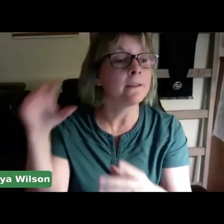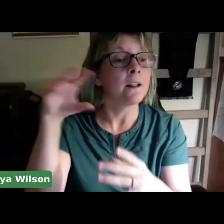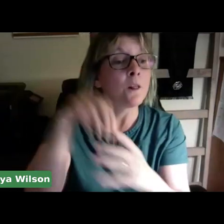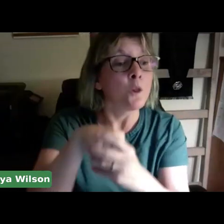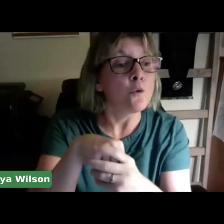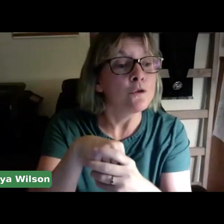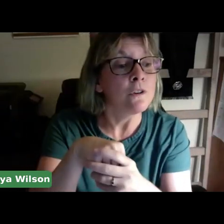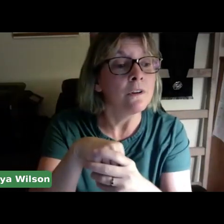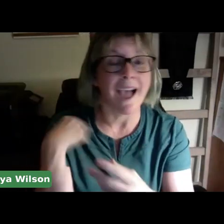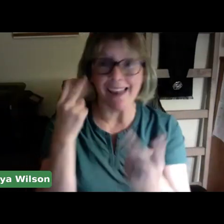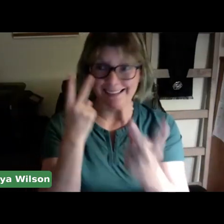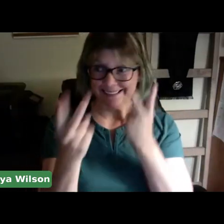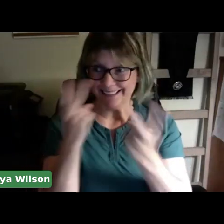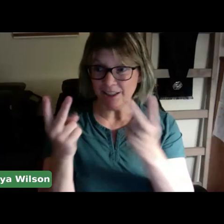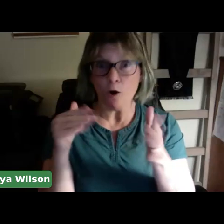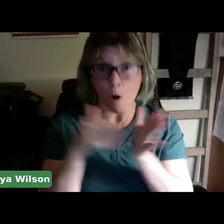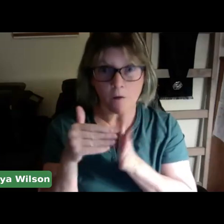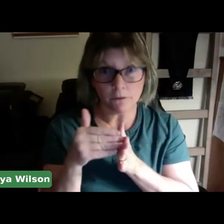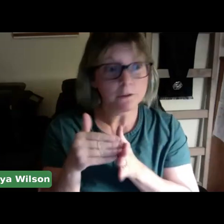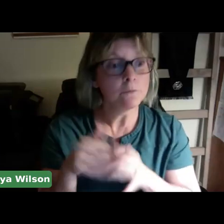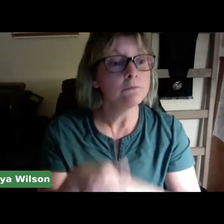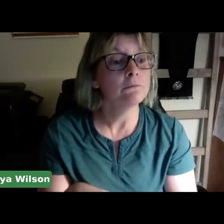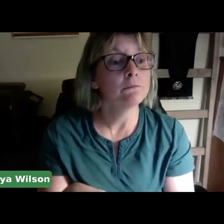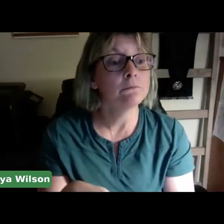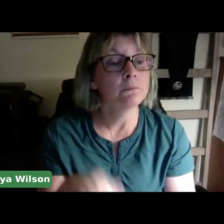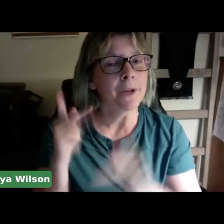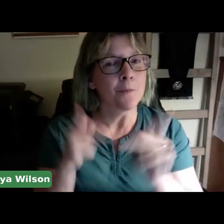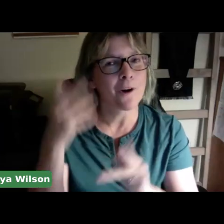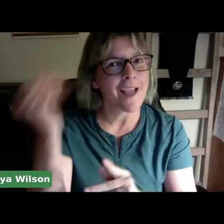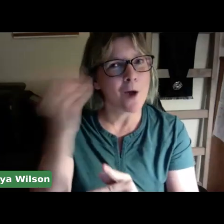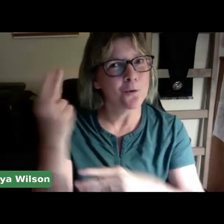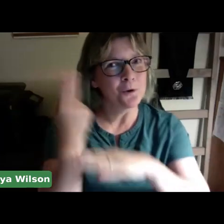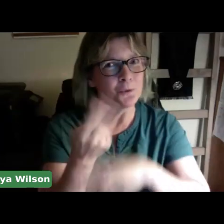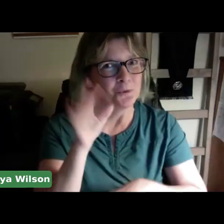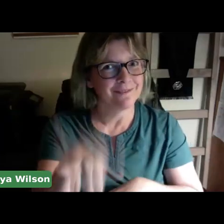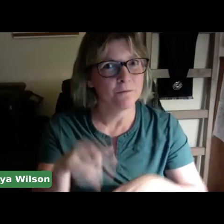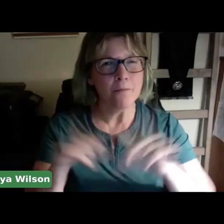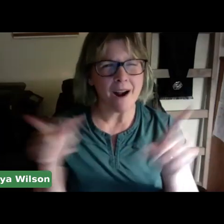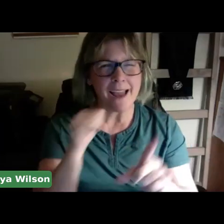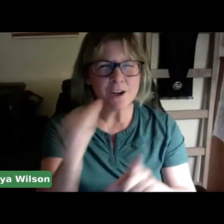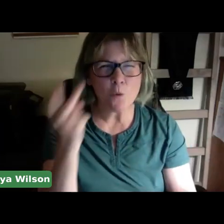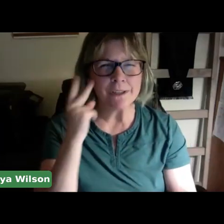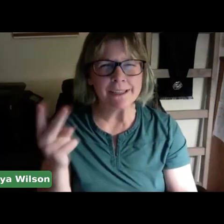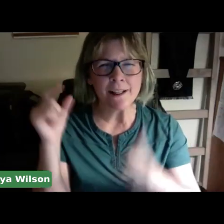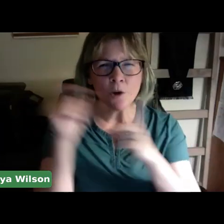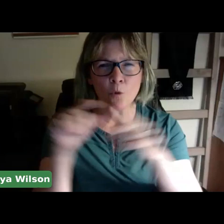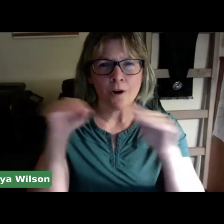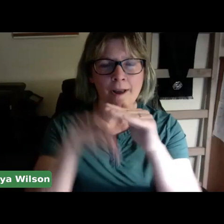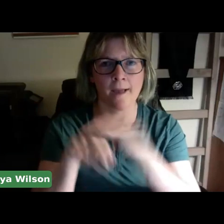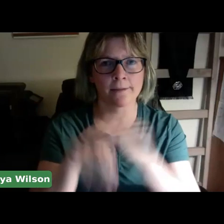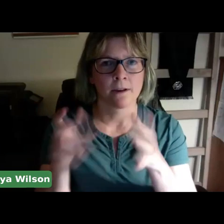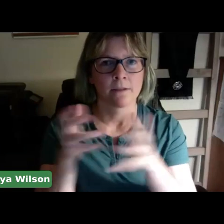On request. Equity, diversity, and inclusion are words that we see so often, but we don't